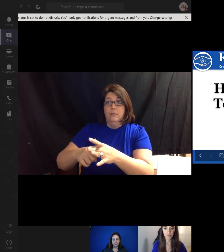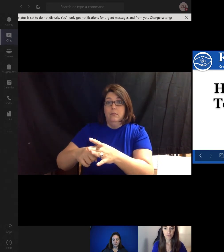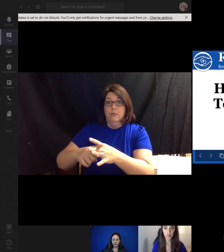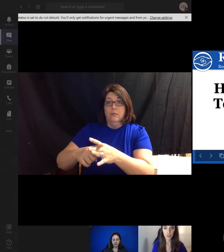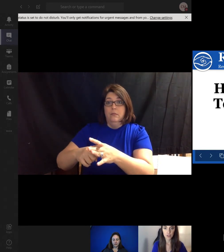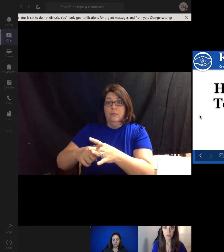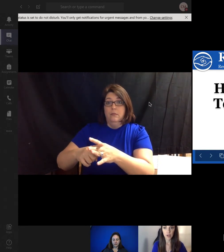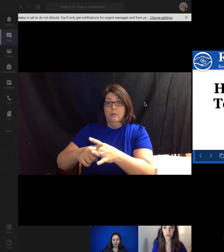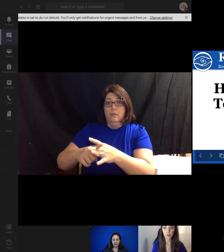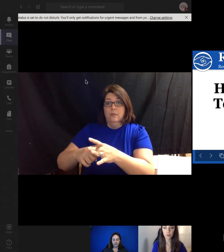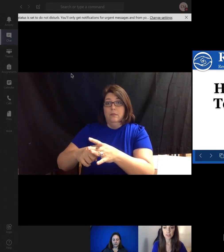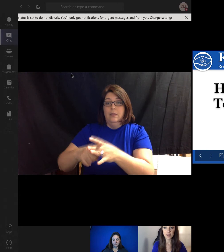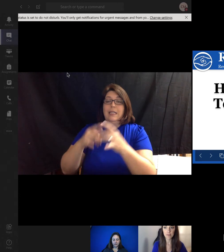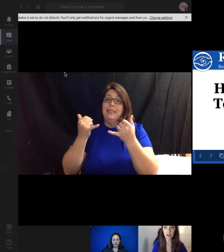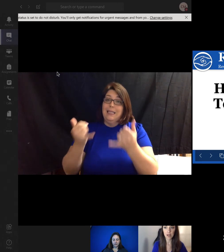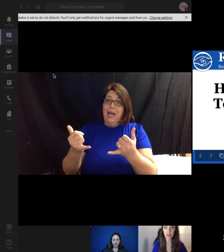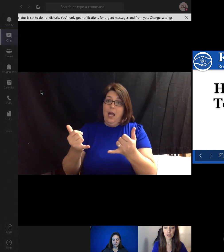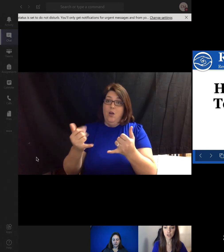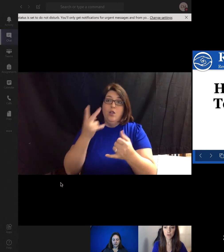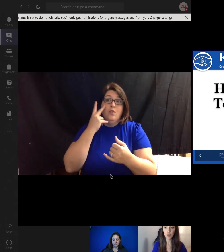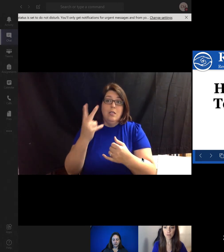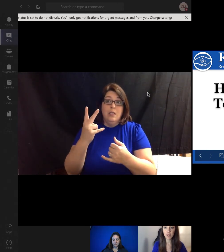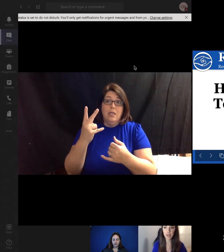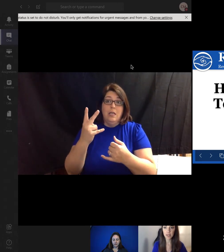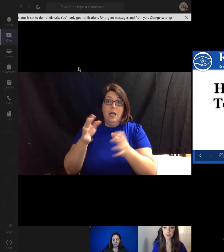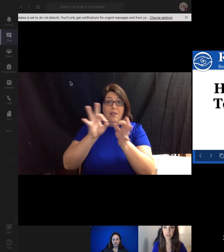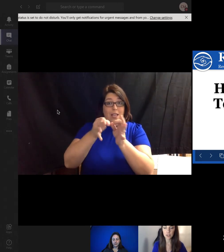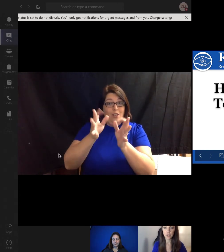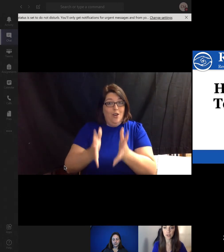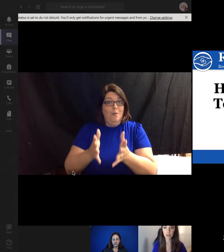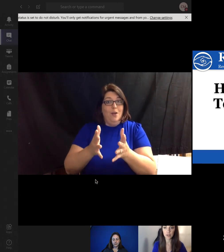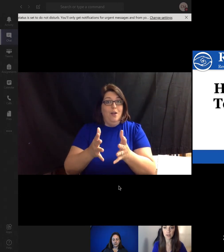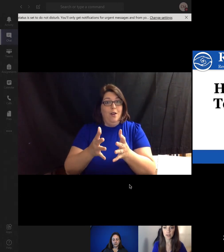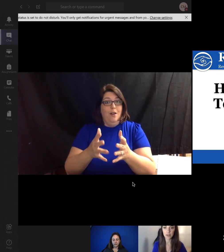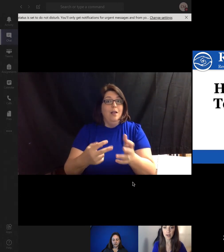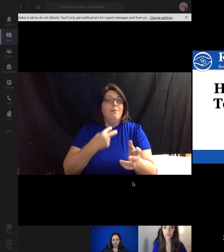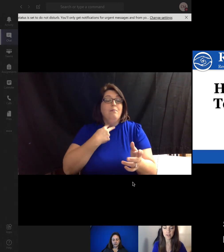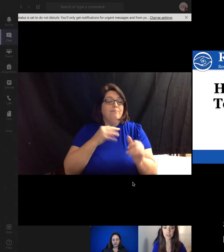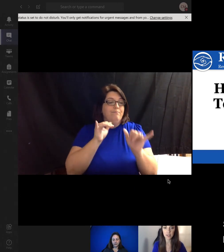So, now you'll see my interpreter pinned to the left.